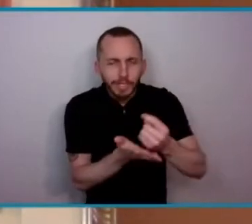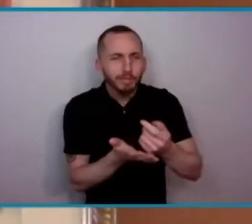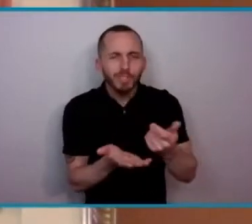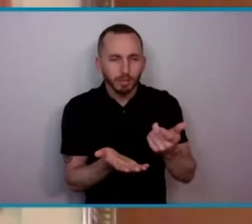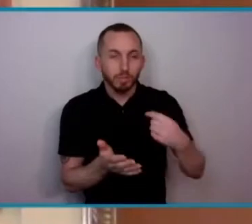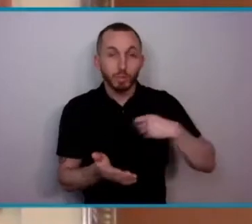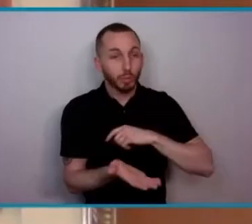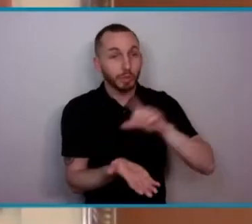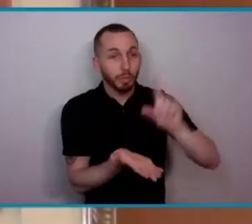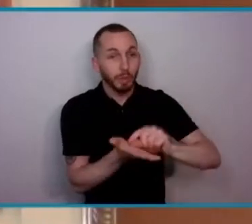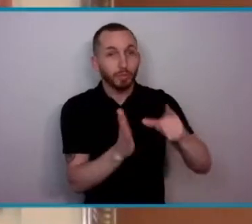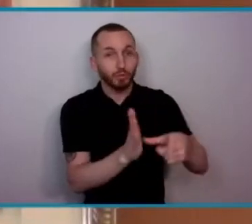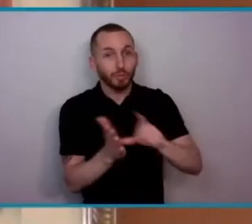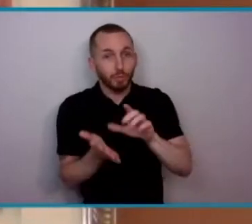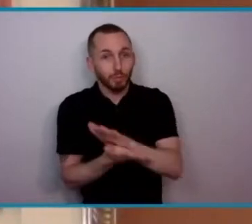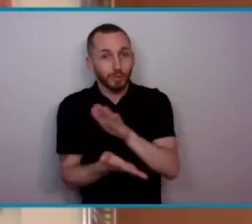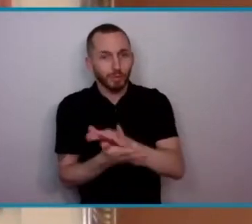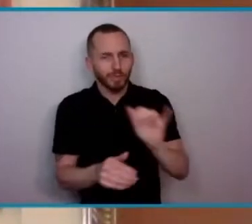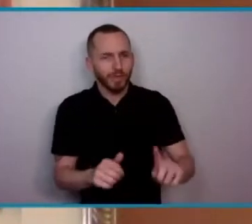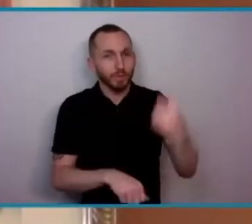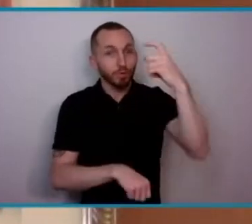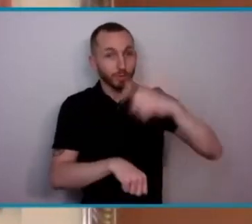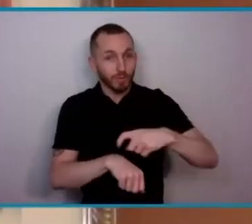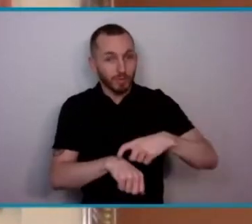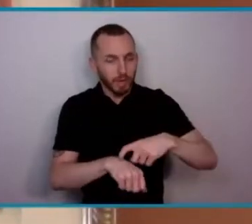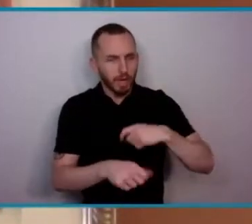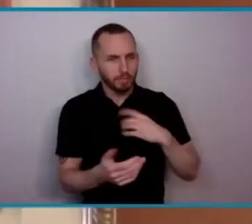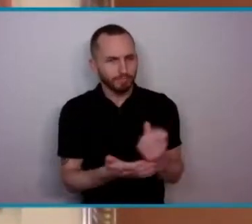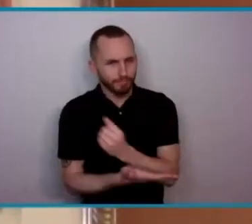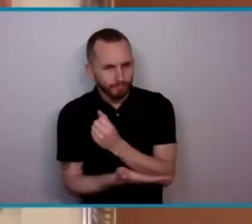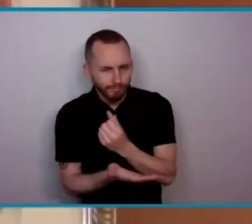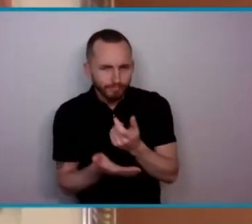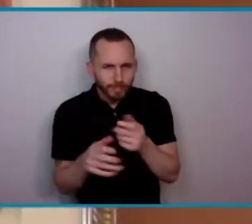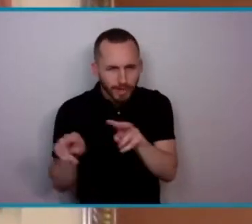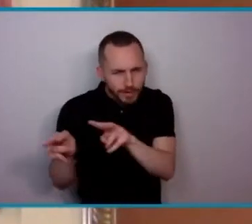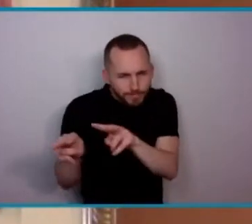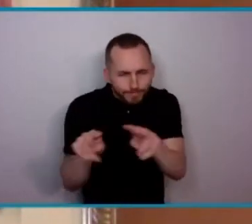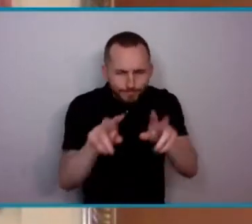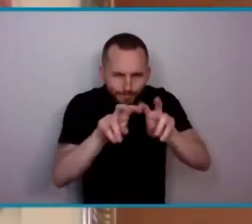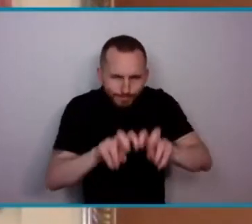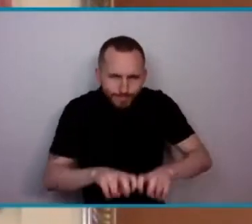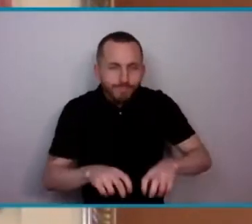And that was the first time I had a chance to look at art therapy as an academician.